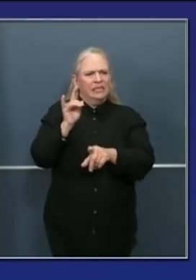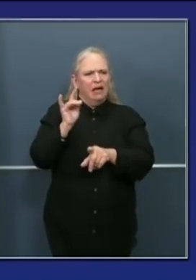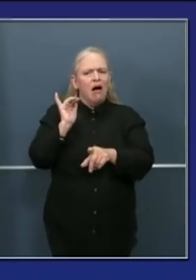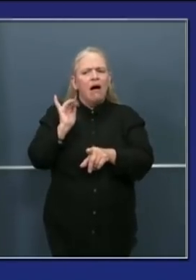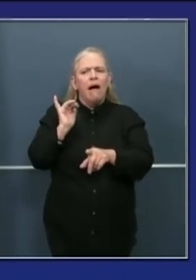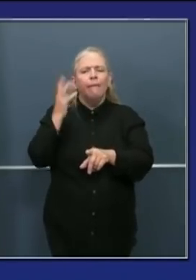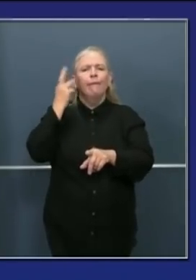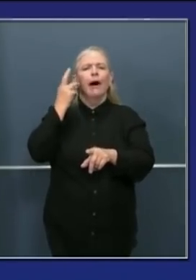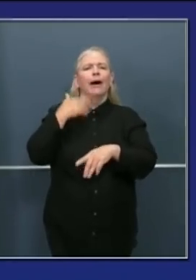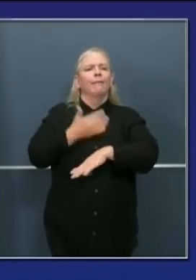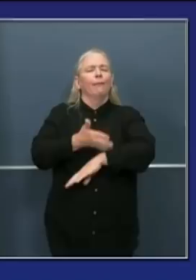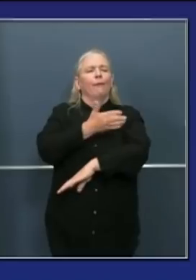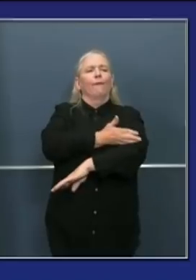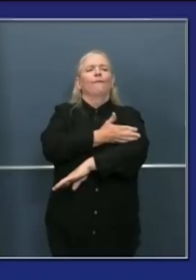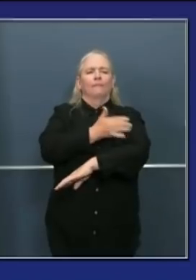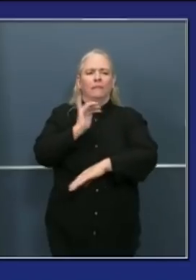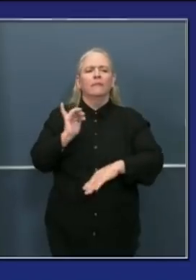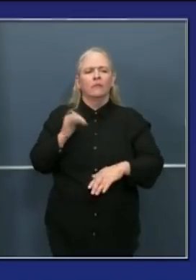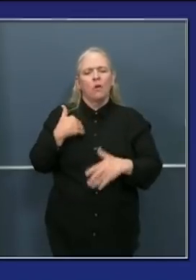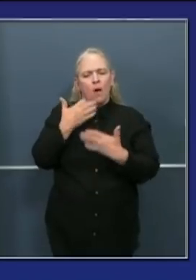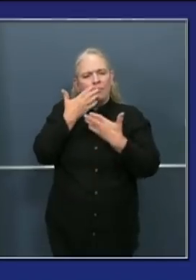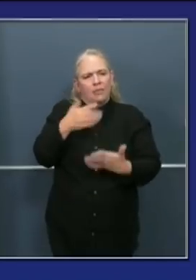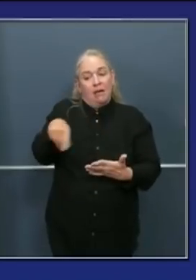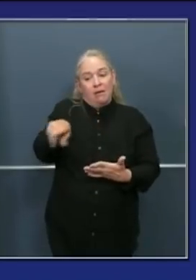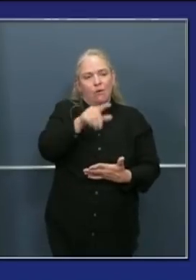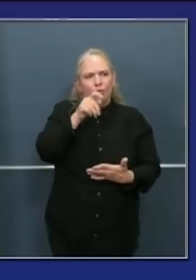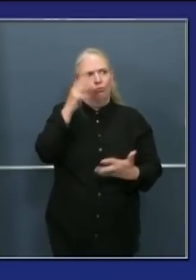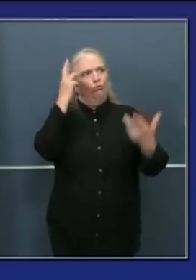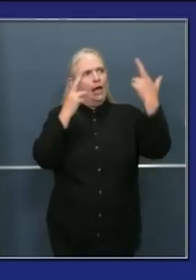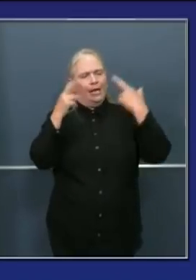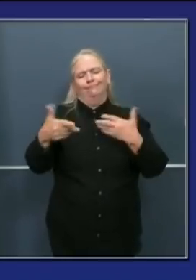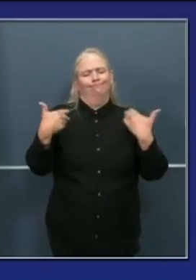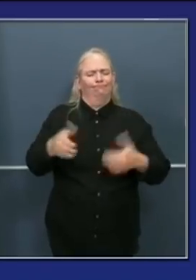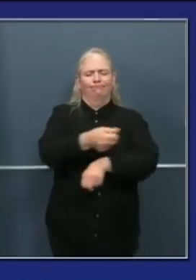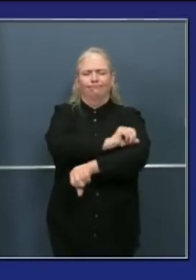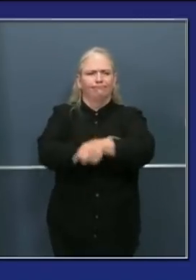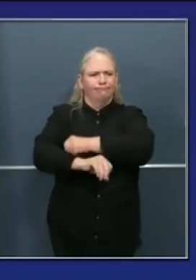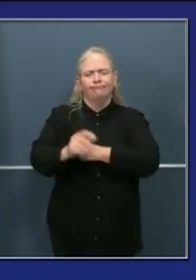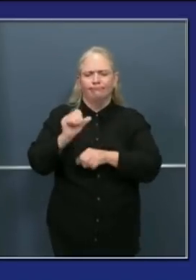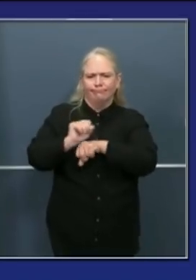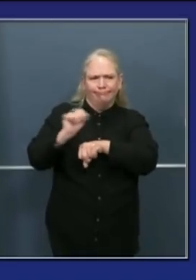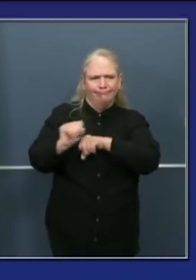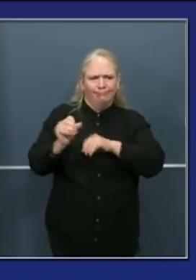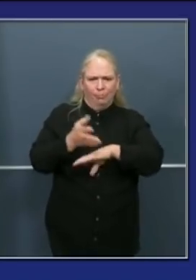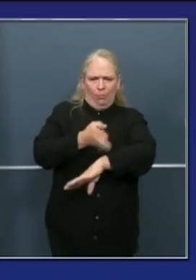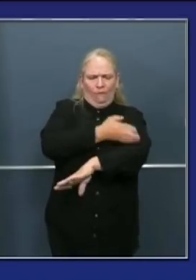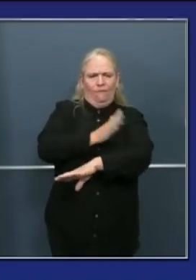A LOT OF COUNTIES THAT TOOK ACTION SINCE WE BEGAN THIS